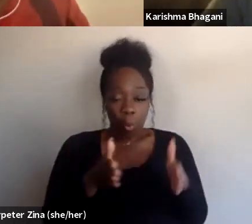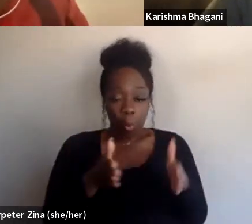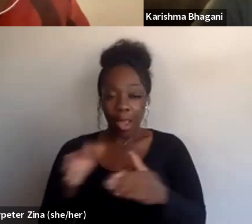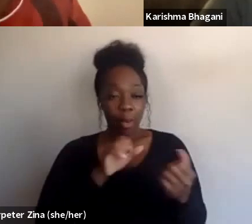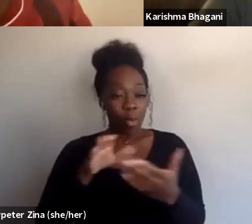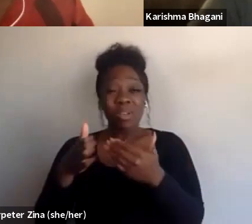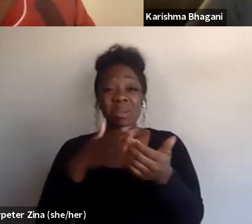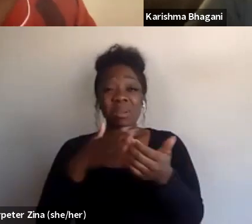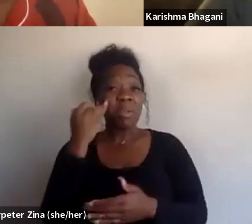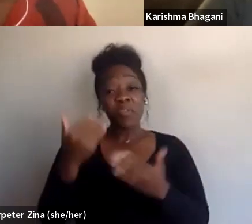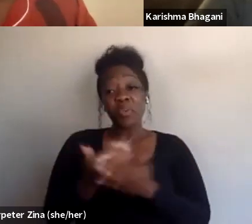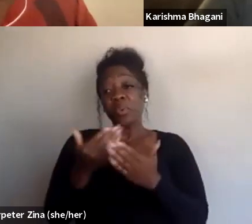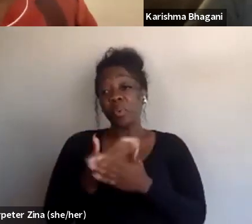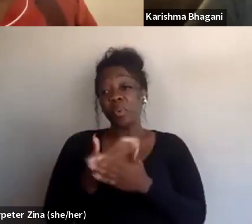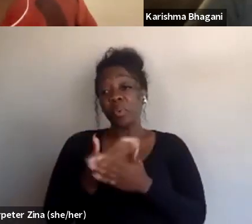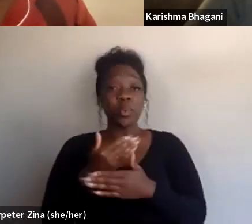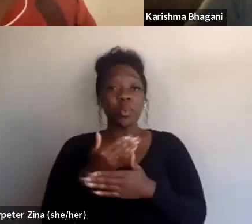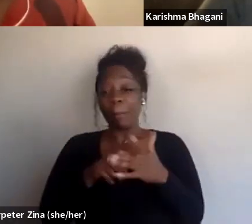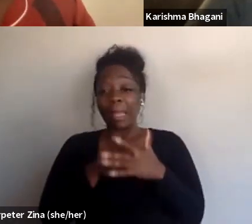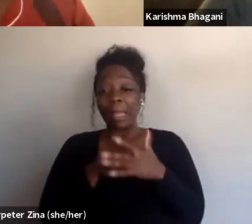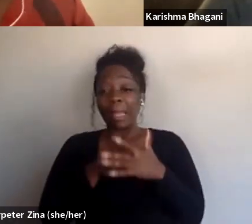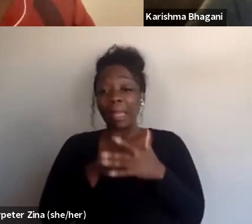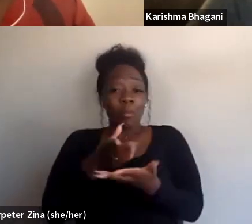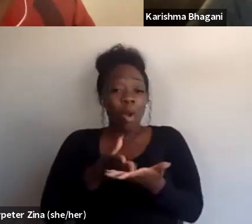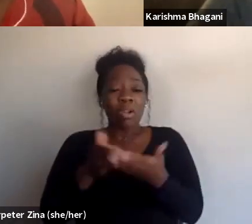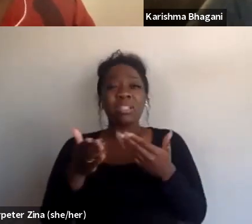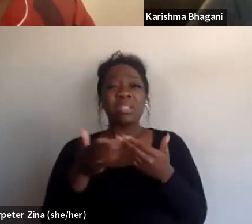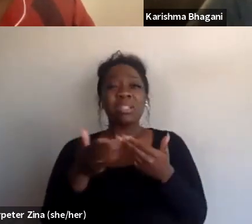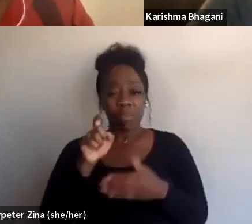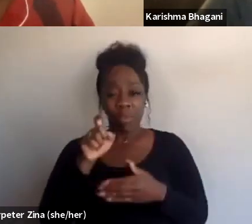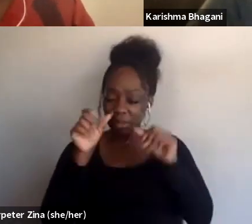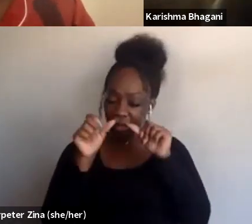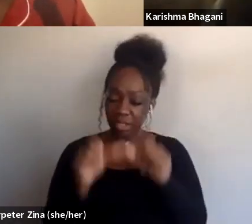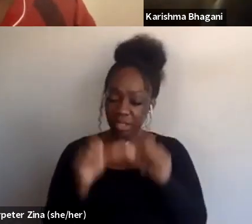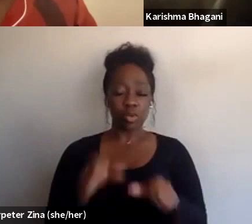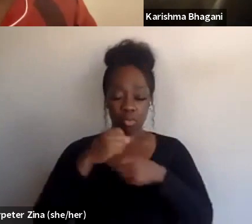of just an idea we have to continue to create and tell our stories.